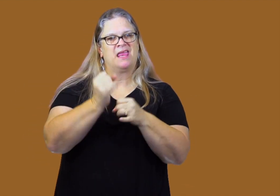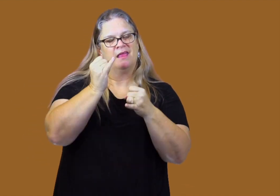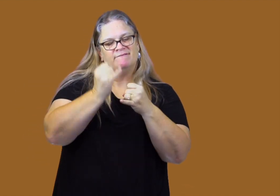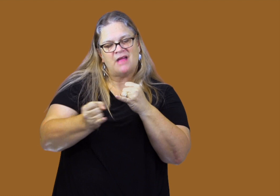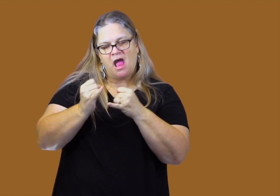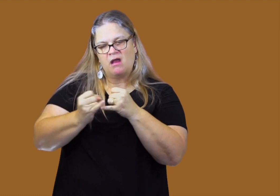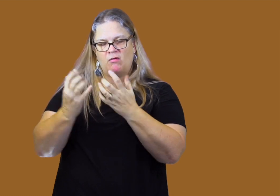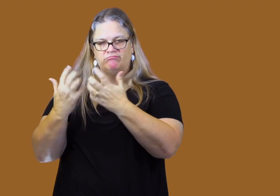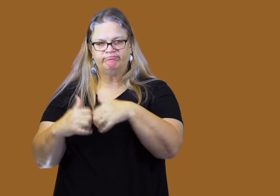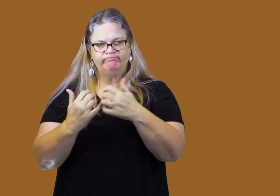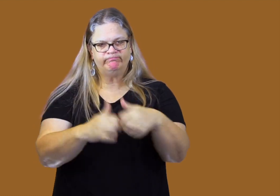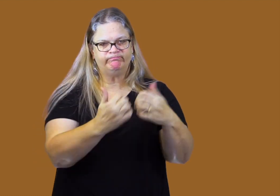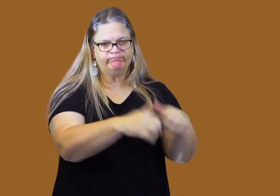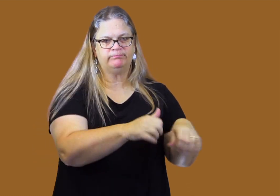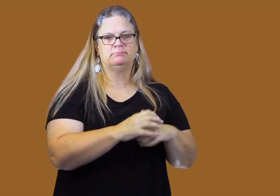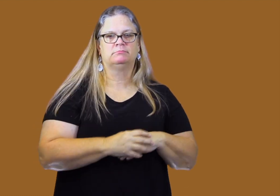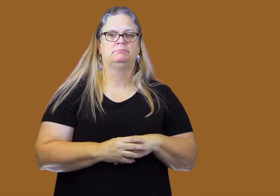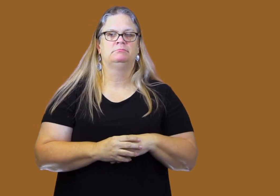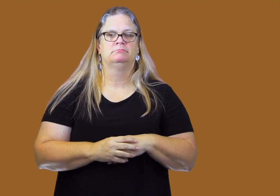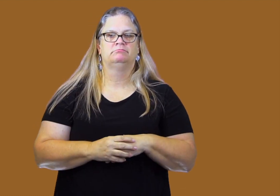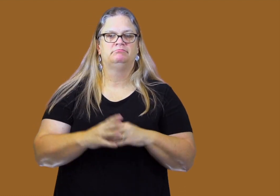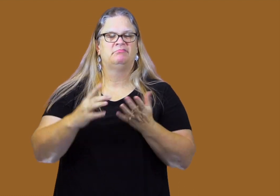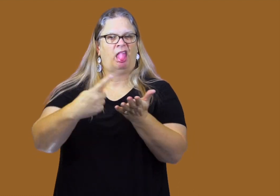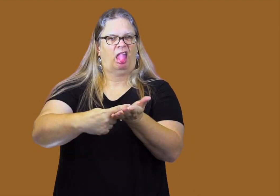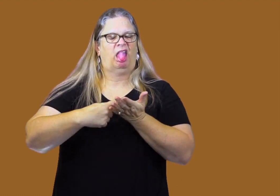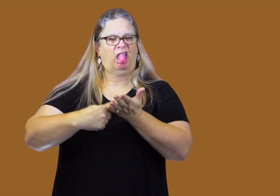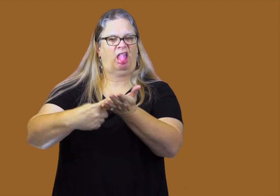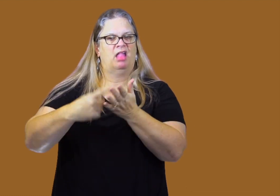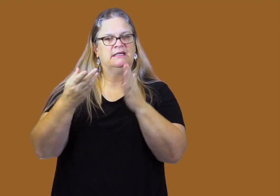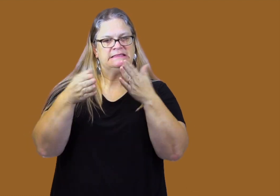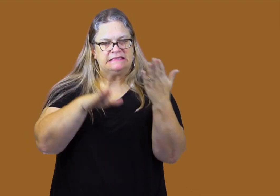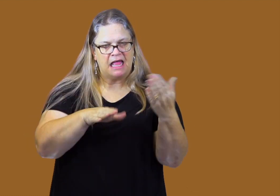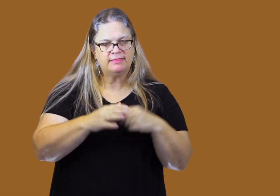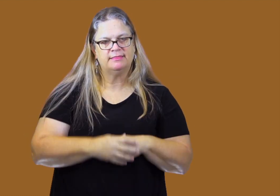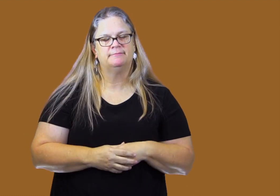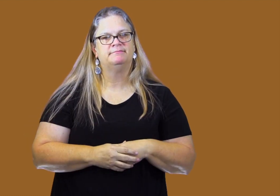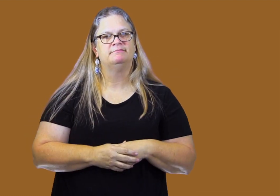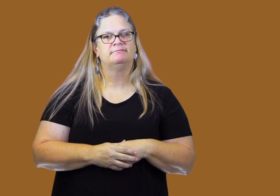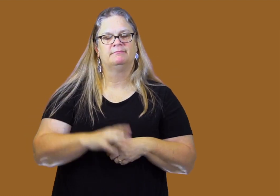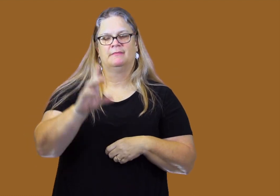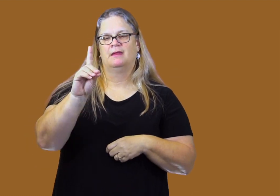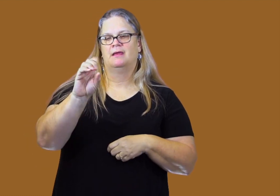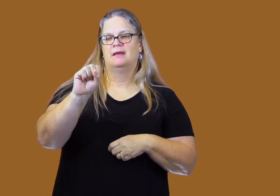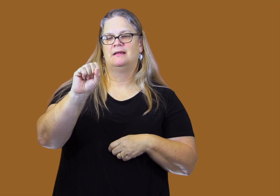giving away prized possessions, making final arrangements, talking about that,